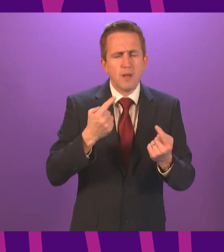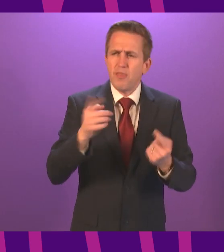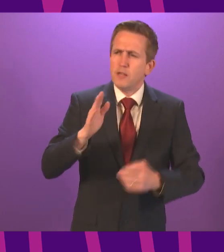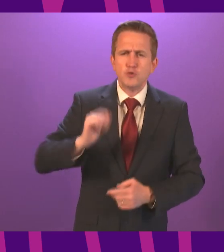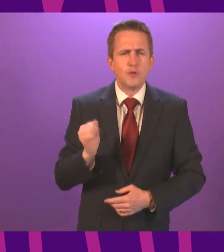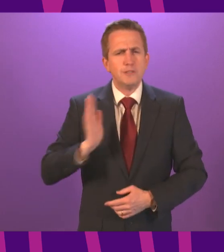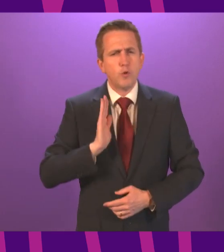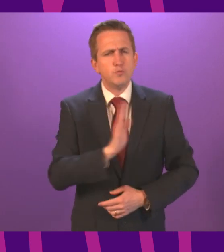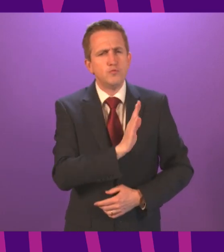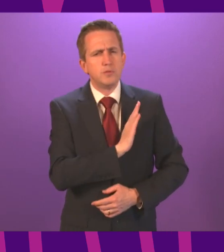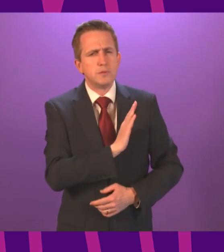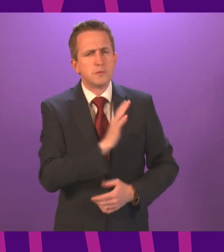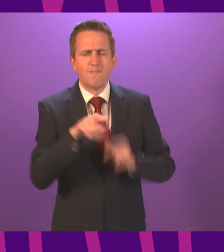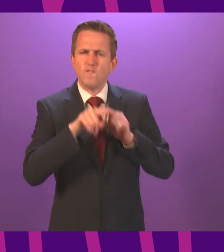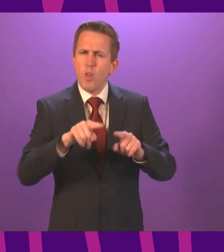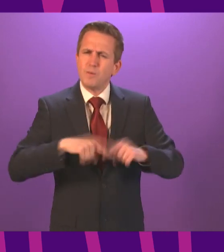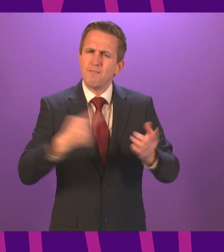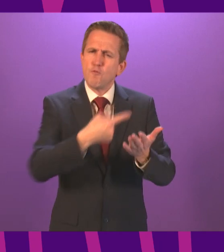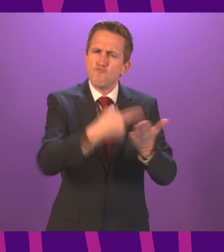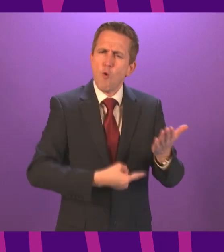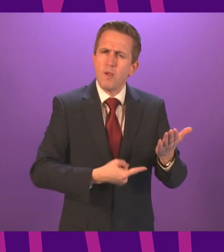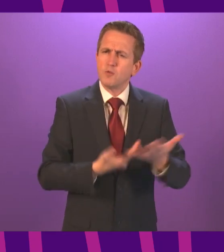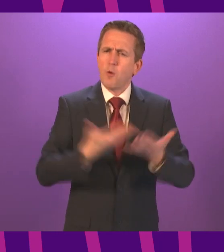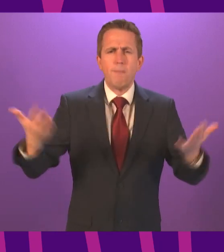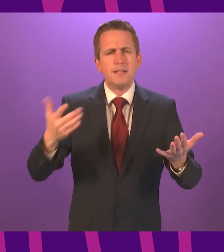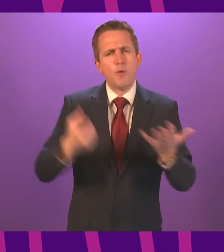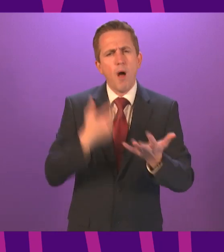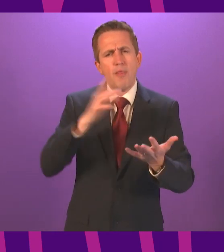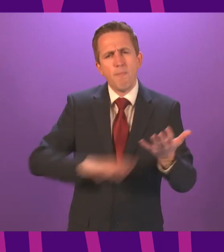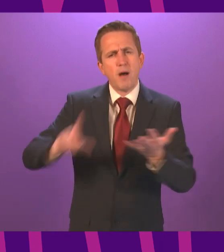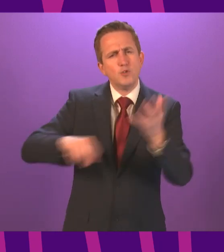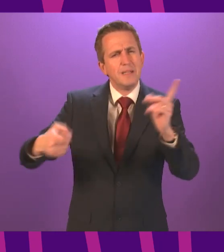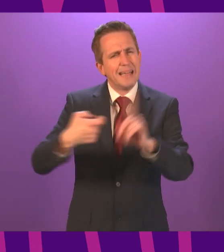that are different from those that soldiers elsewhere in the UK are under. That is absolutely